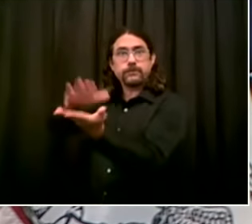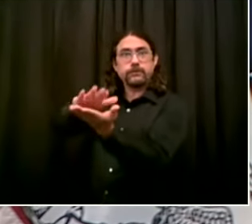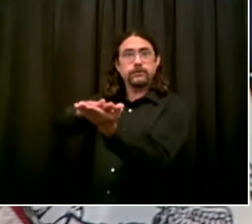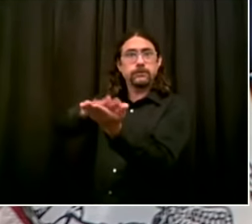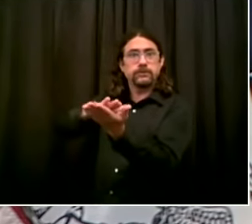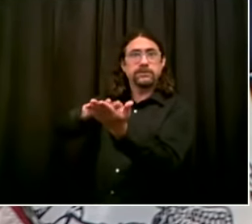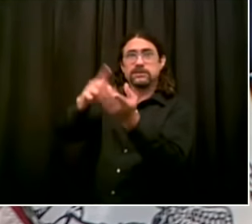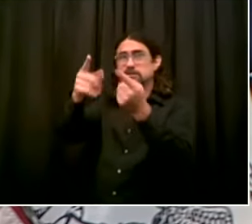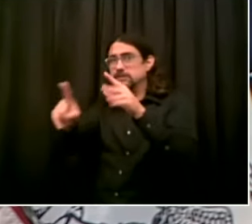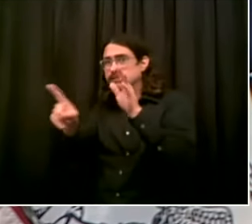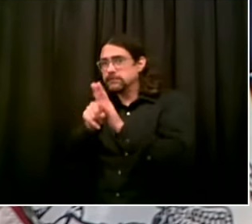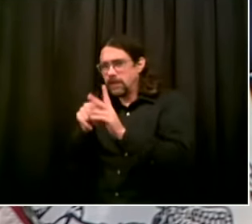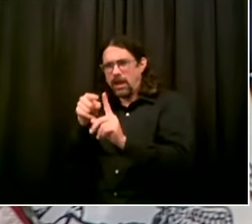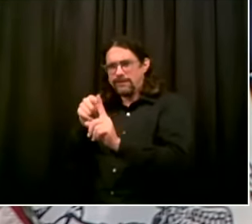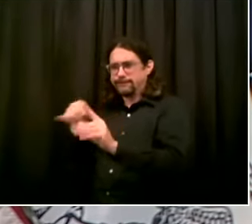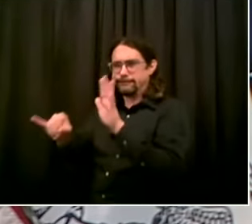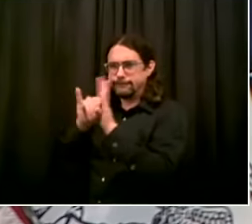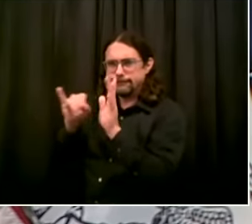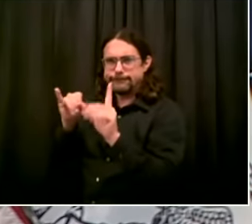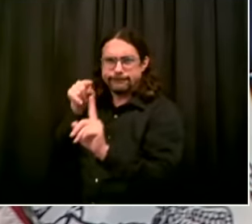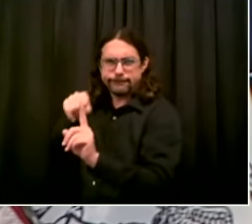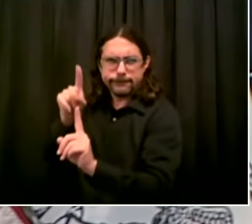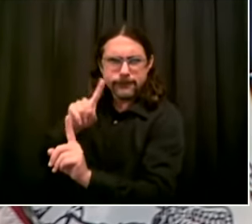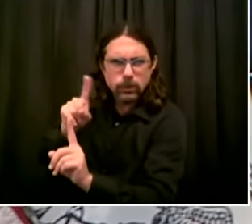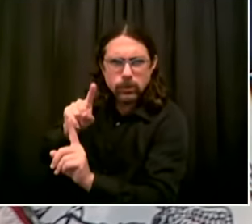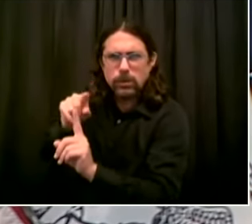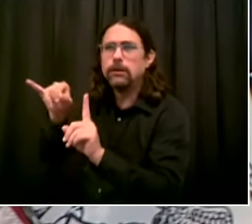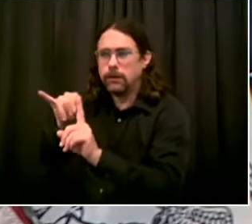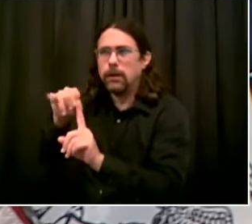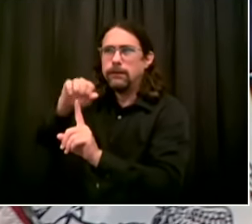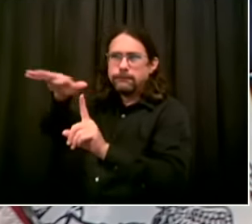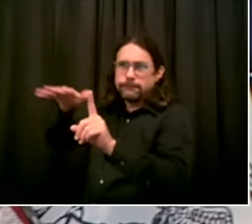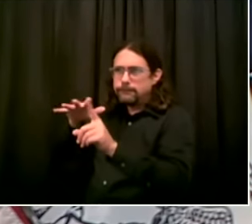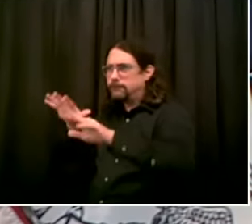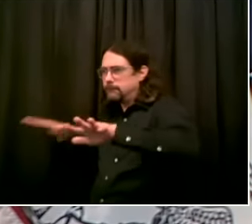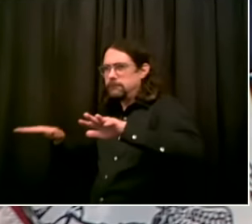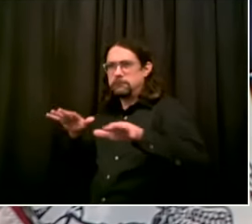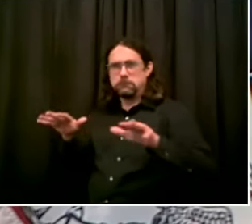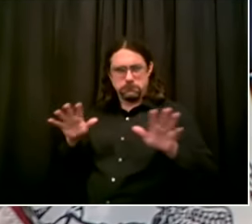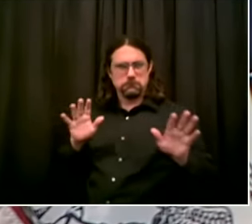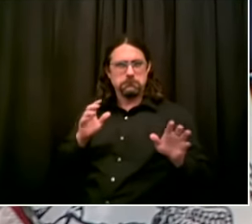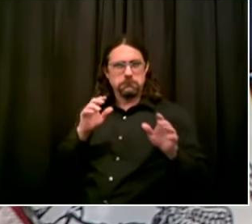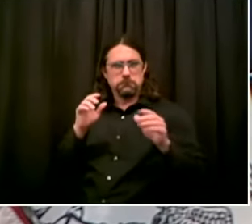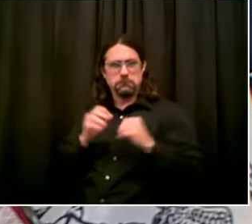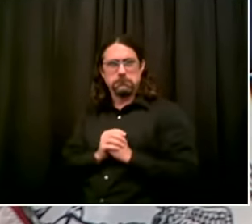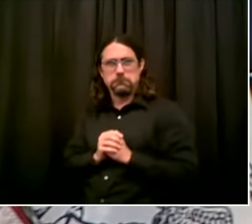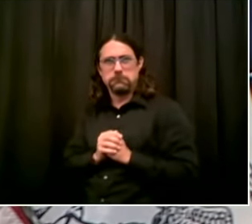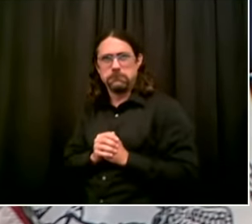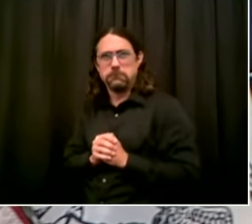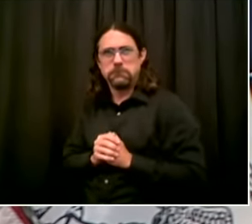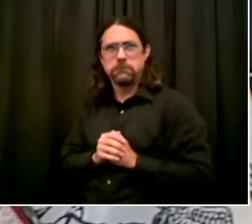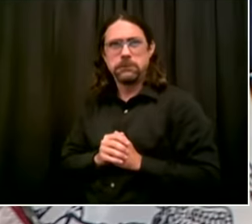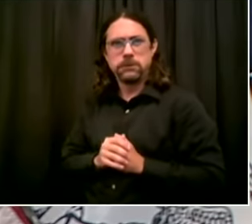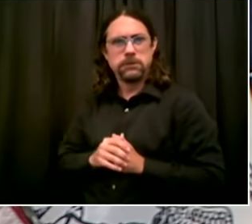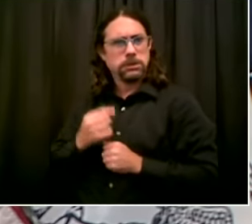RISE. I AM WONDERING WHAT ARE YOU MONITORING EXTACLY TO BE ABLE TO SAY THAT.